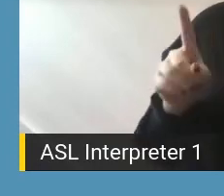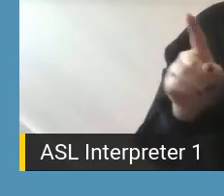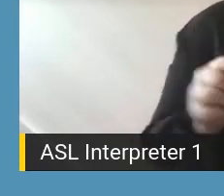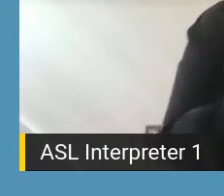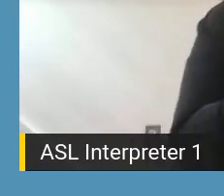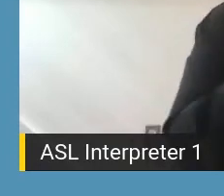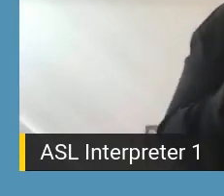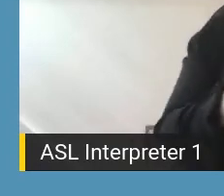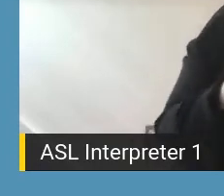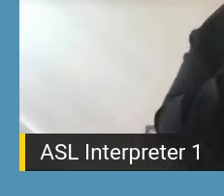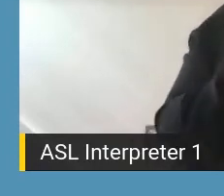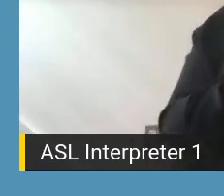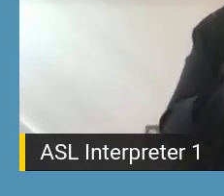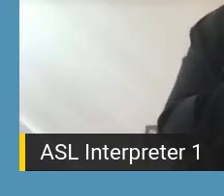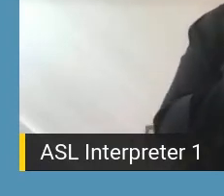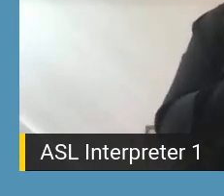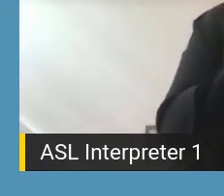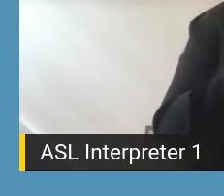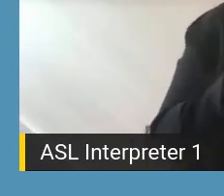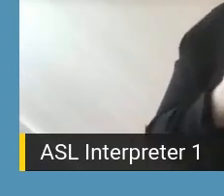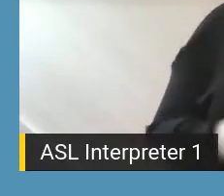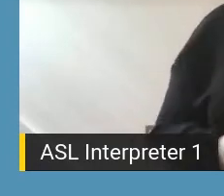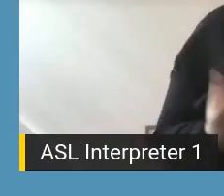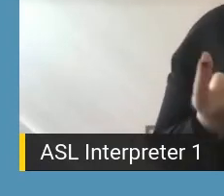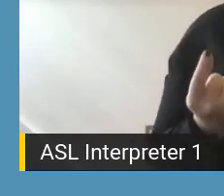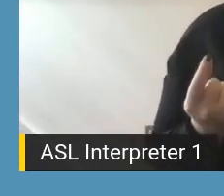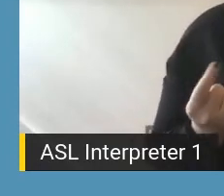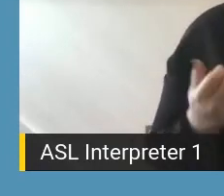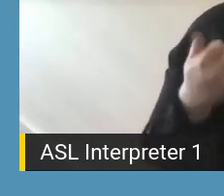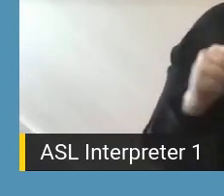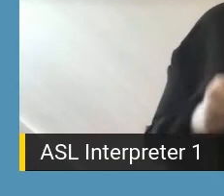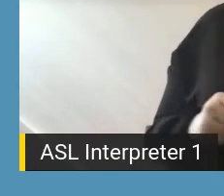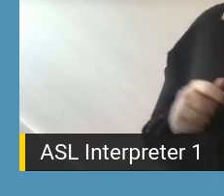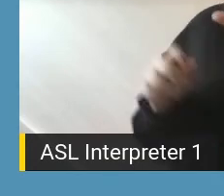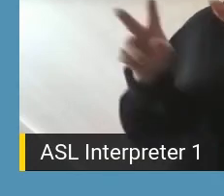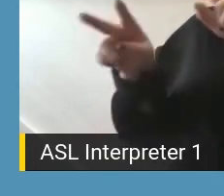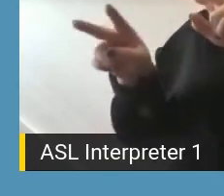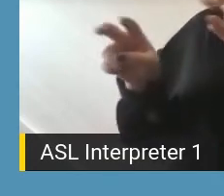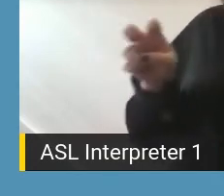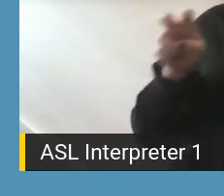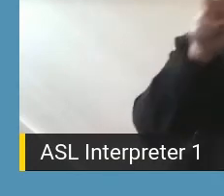everyone that what we will do is try to take the questions and write them out in the museum